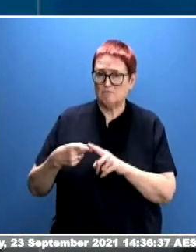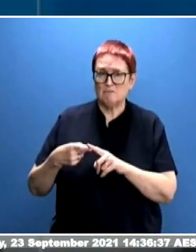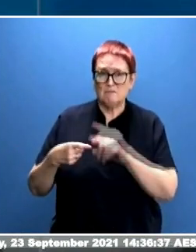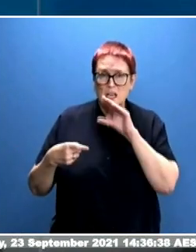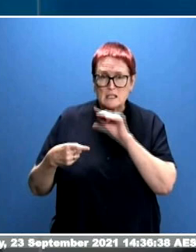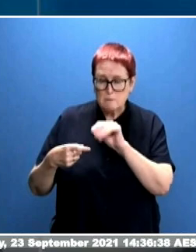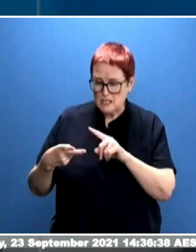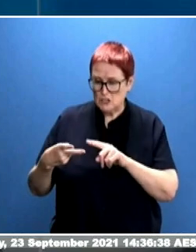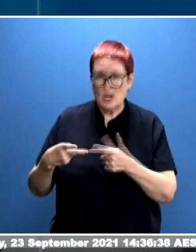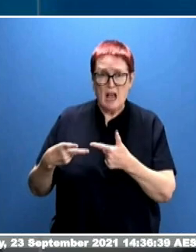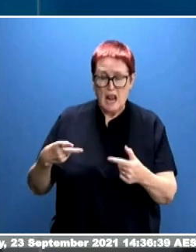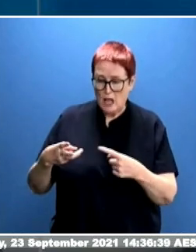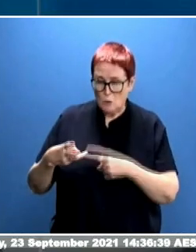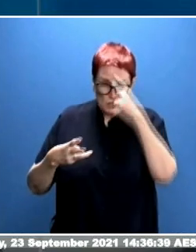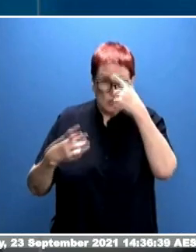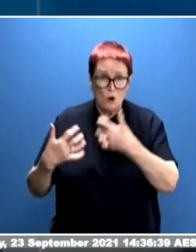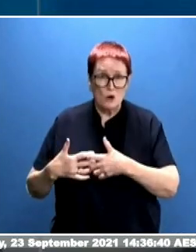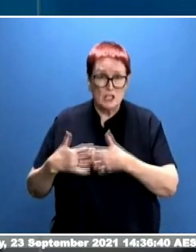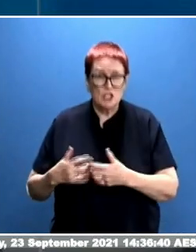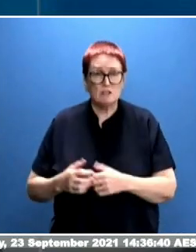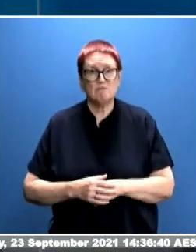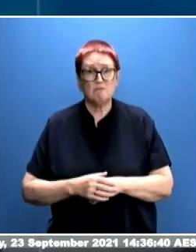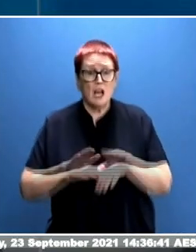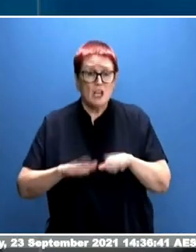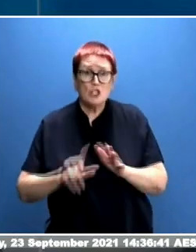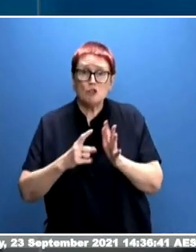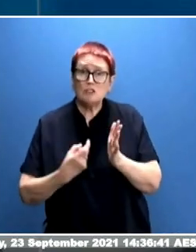(audio distorted) paediatricians involved and on the care team.